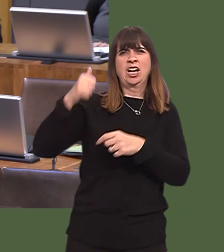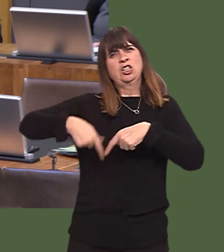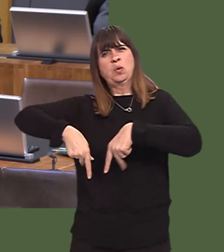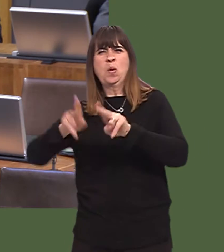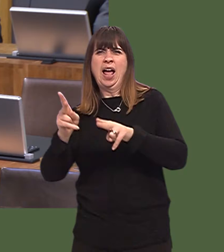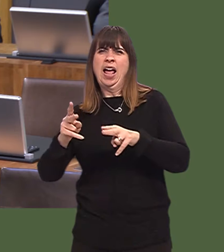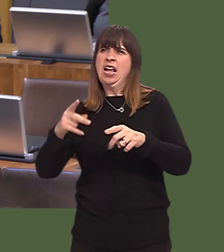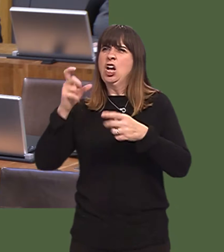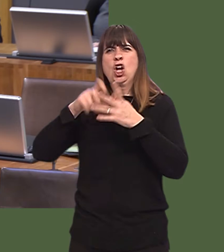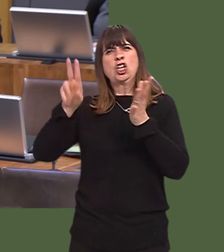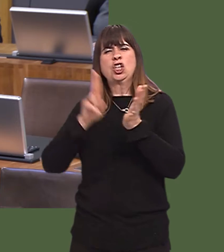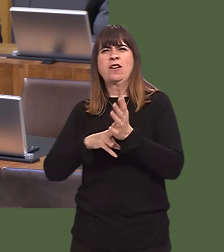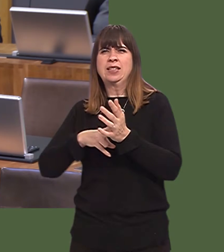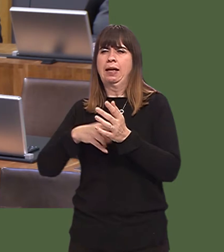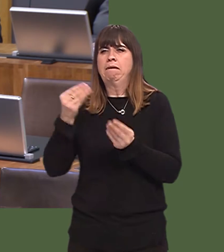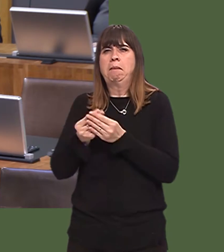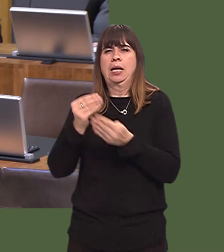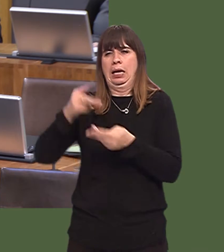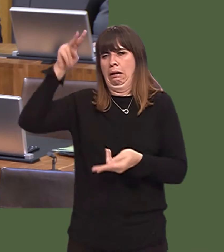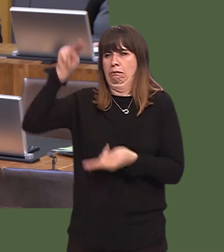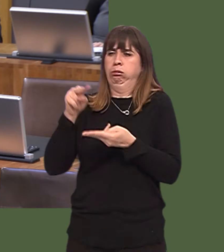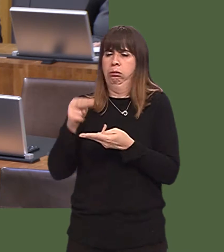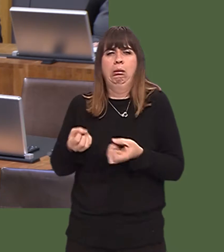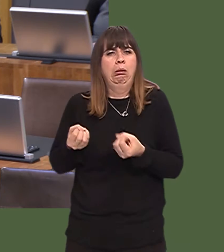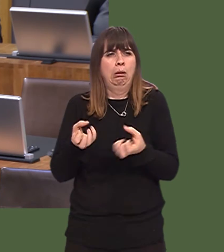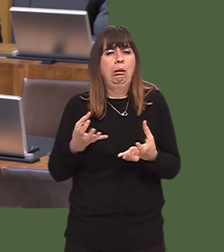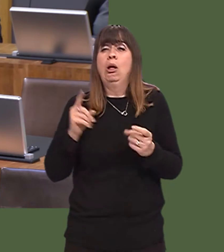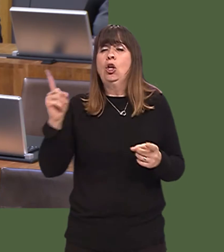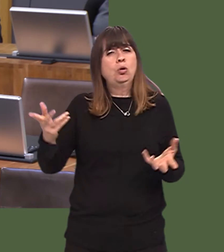was underfunded by the Conservative Party in Londonóa party that truly does not care